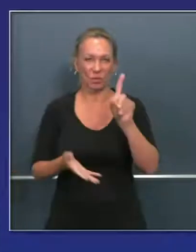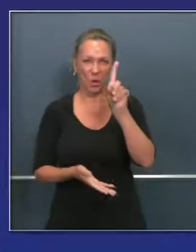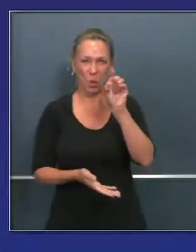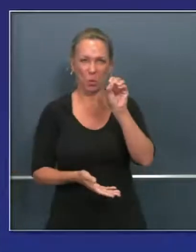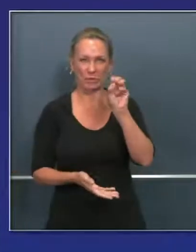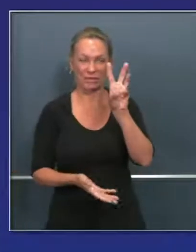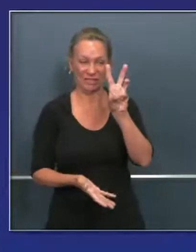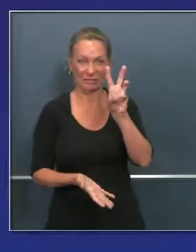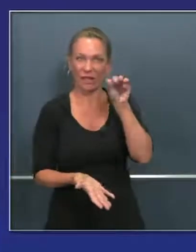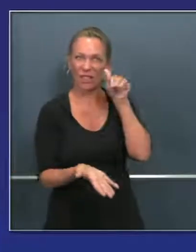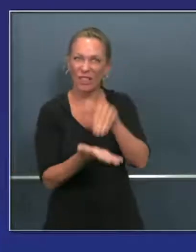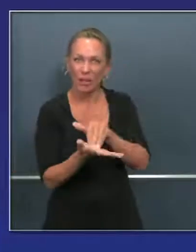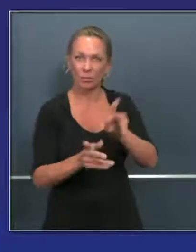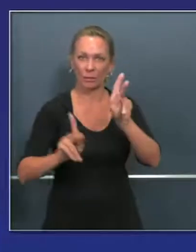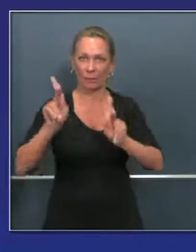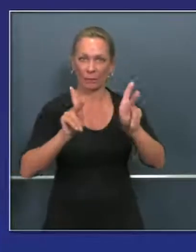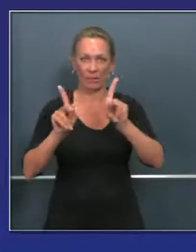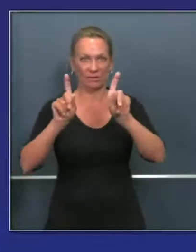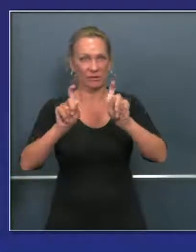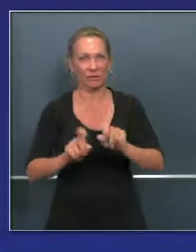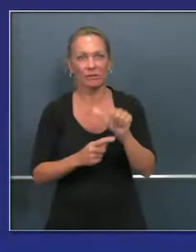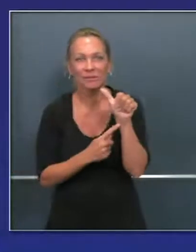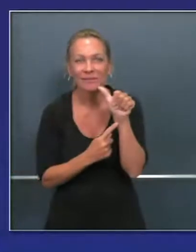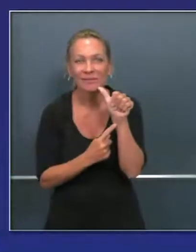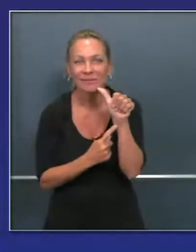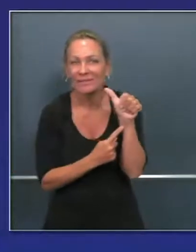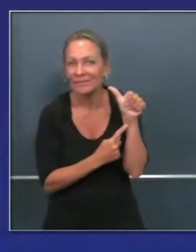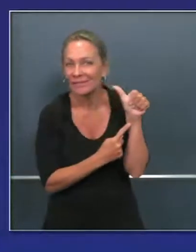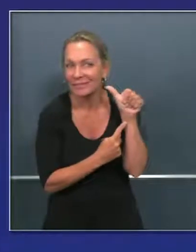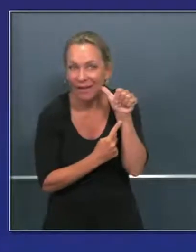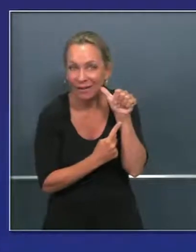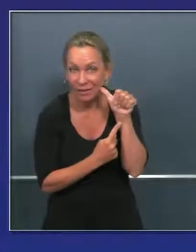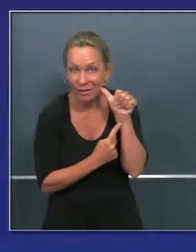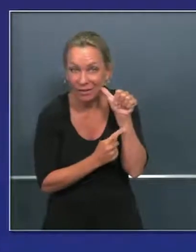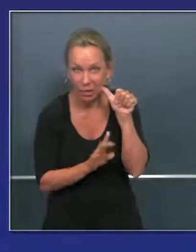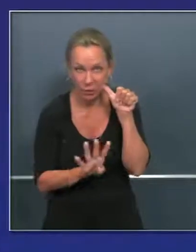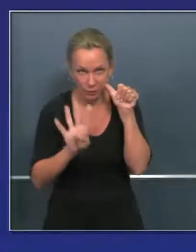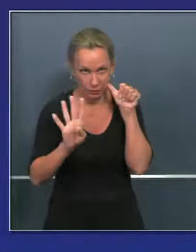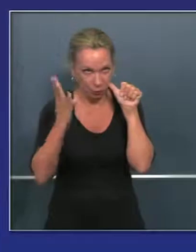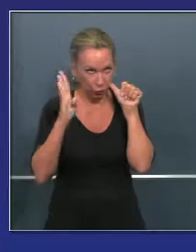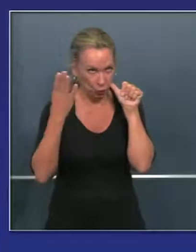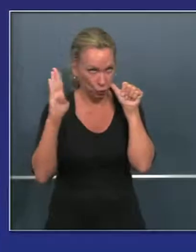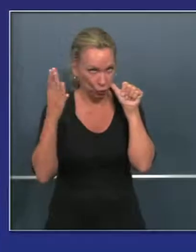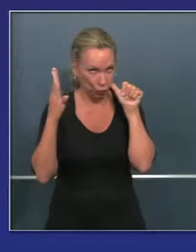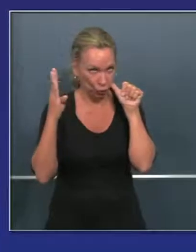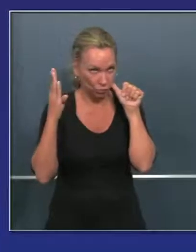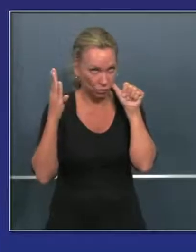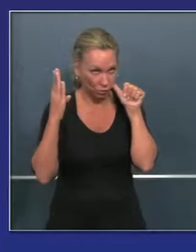so again we expect when you test over a hundred thousand people in just a 24-hour period you're